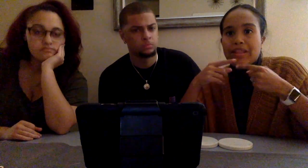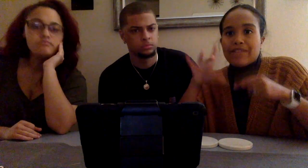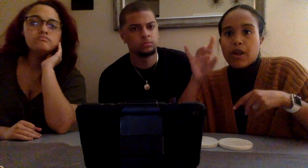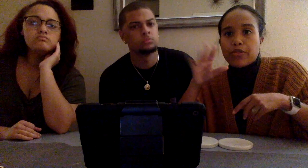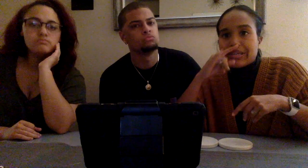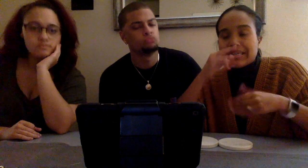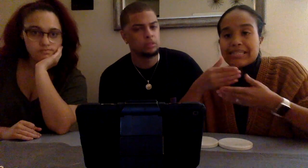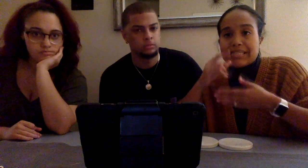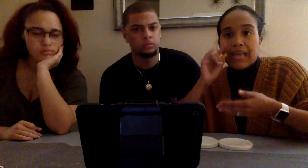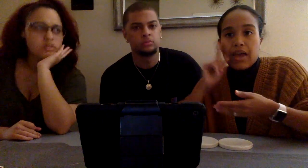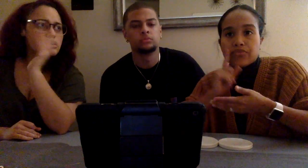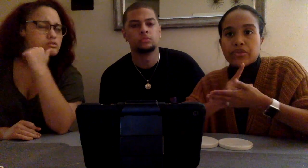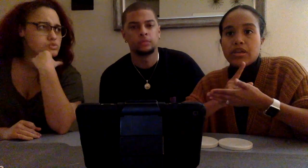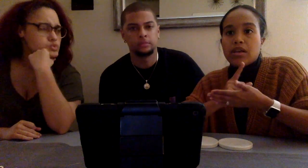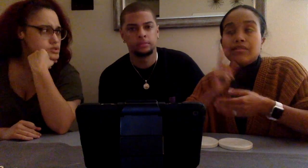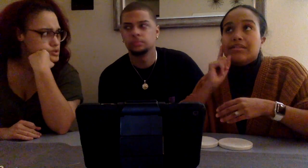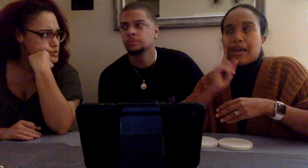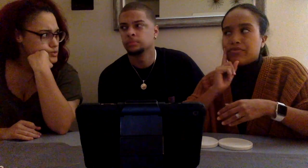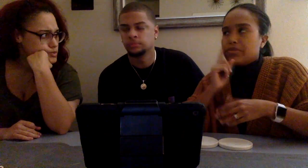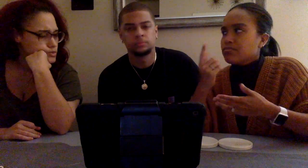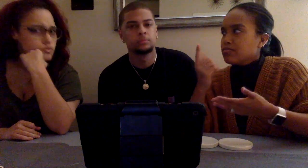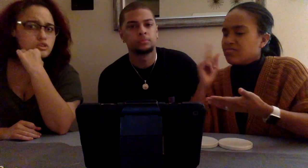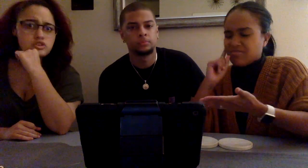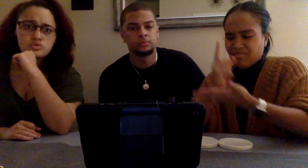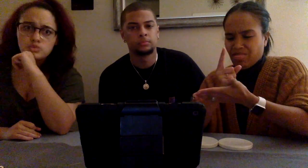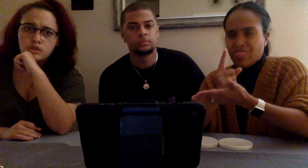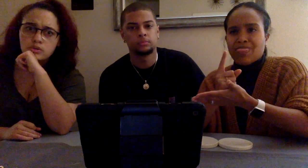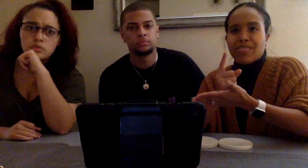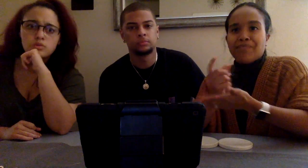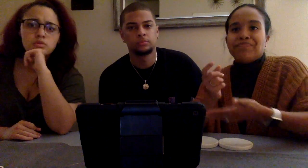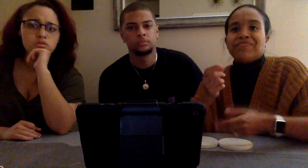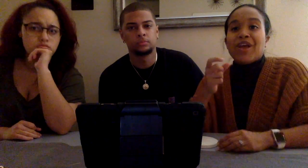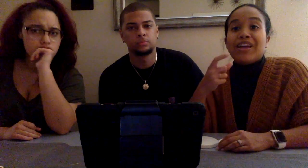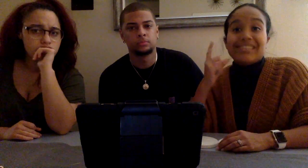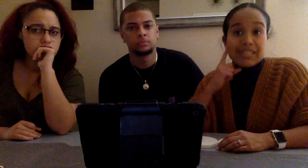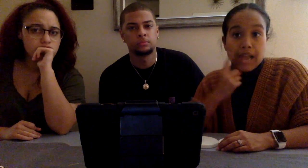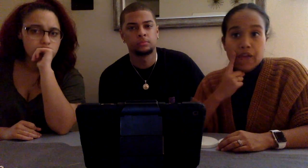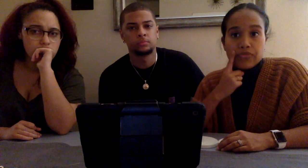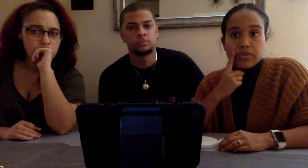when finding out their kid is deaf. *messed up signing "deaf"* DEAF